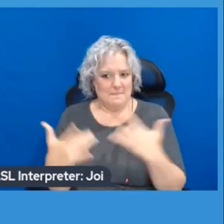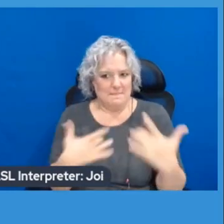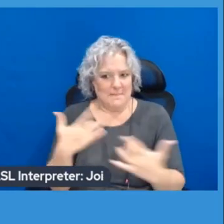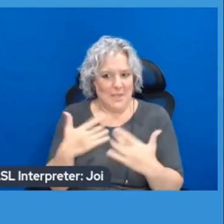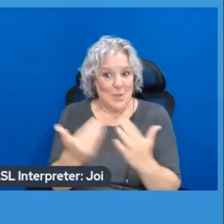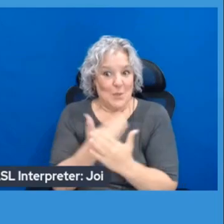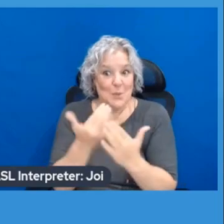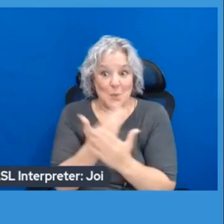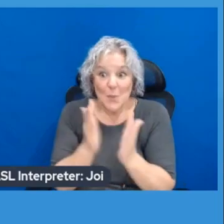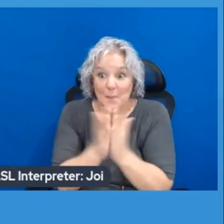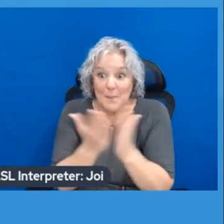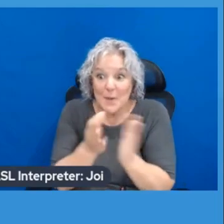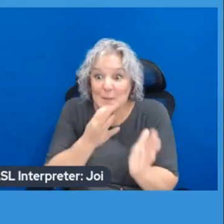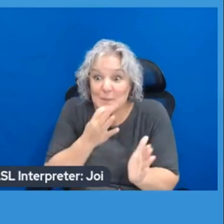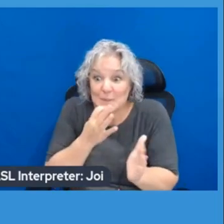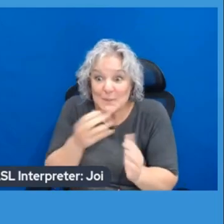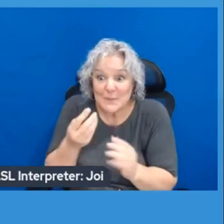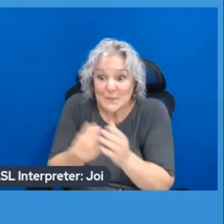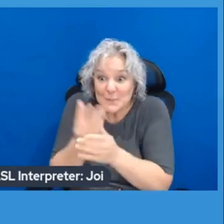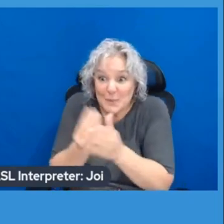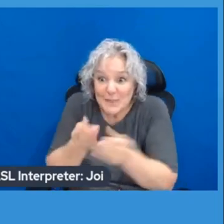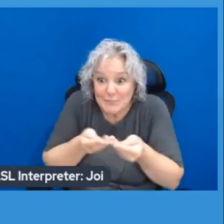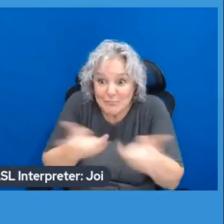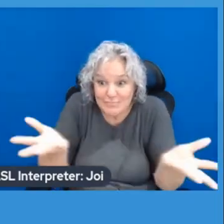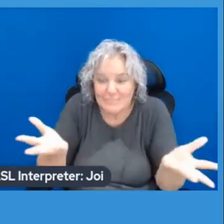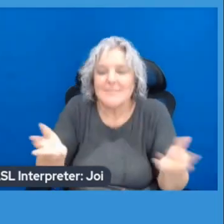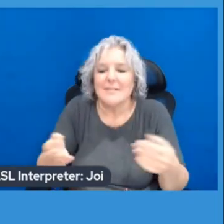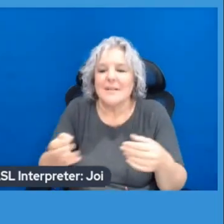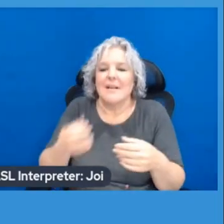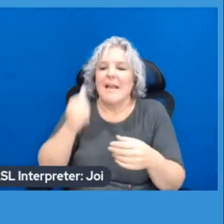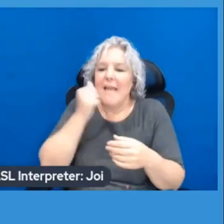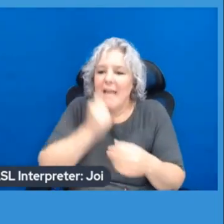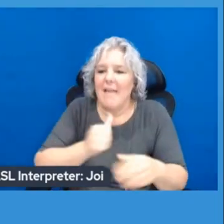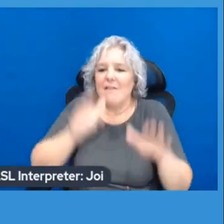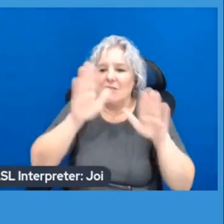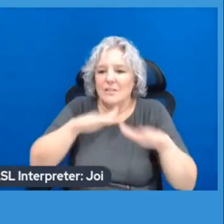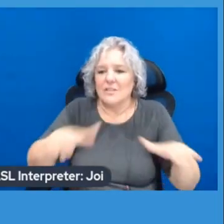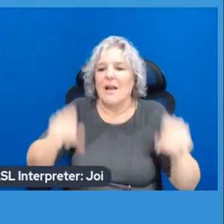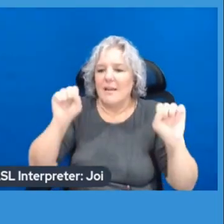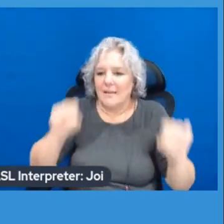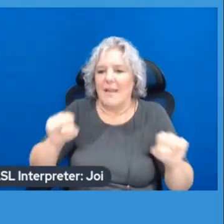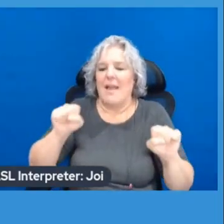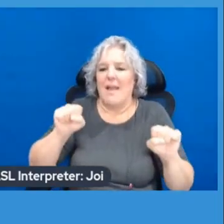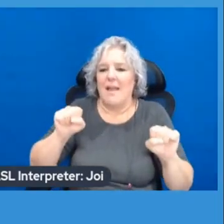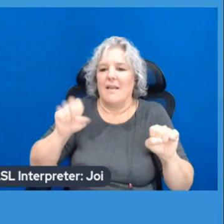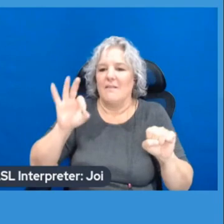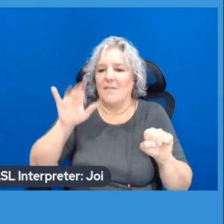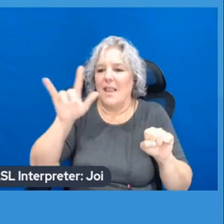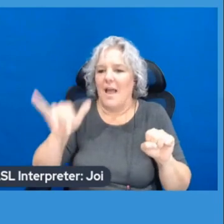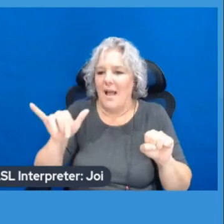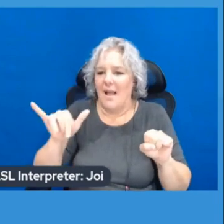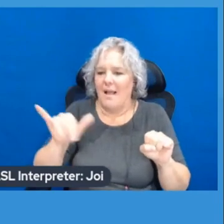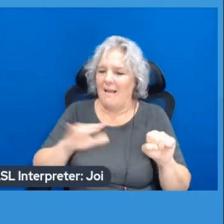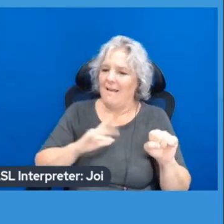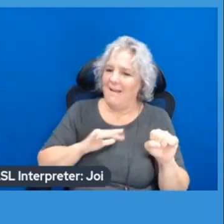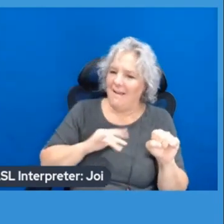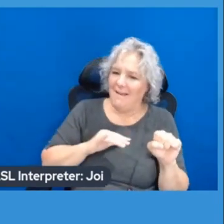that's gonna be released next spring entitled, Every Child Can Fly. An Early Childhood Educator's Guide to Inclusion.